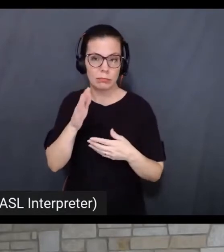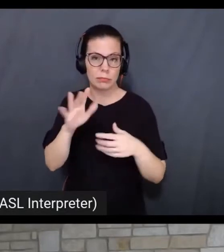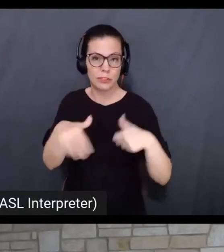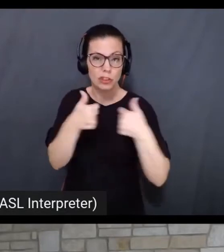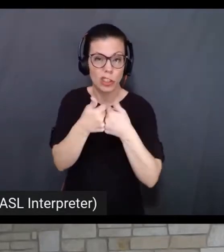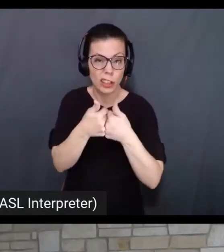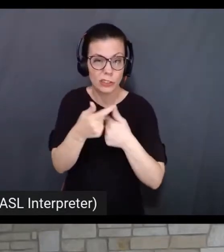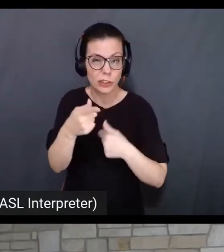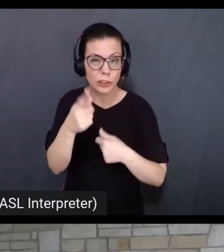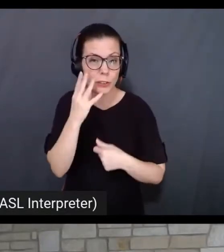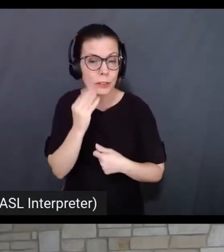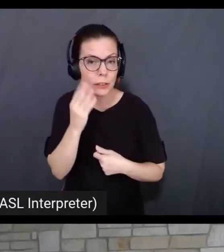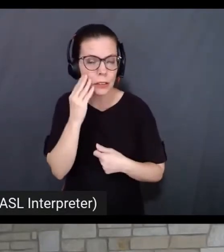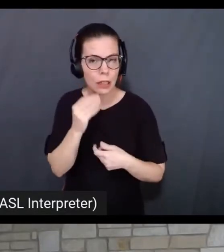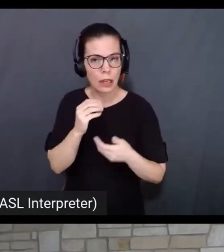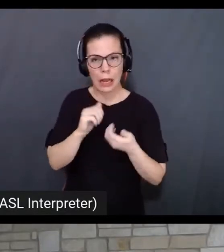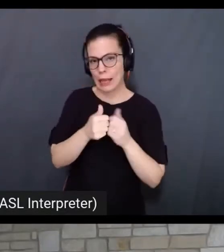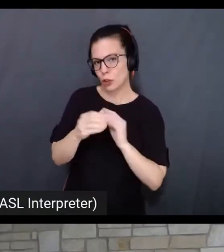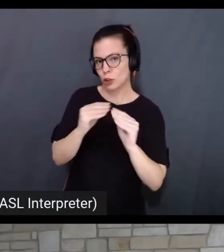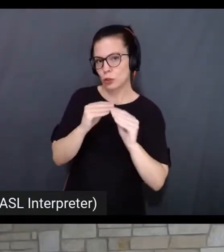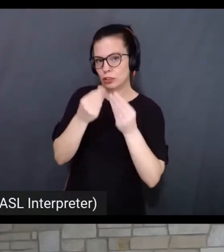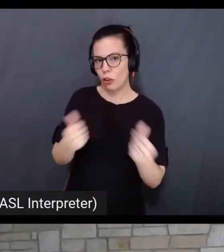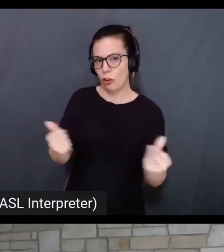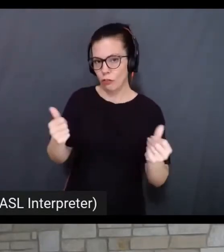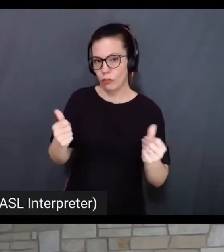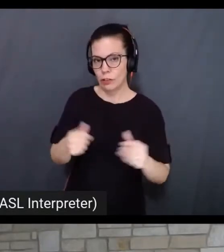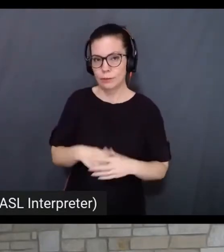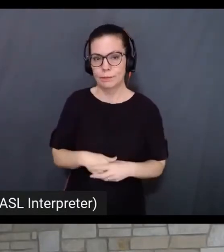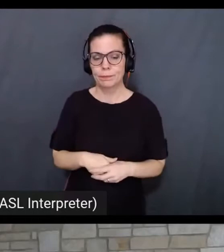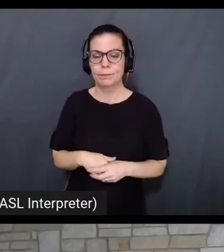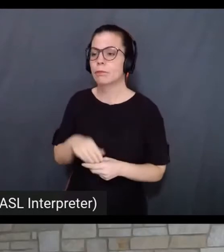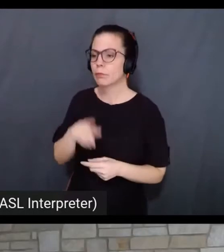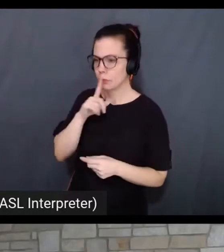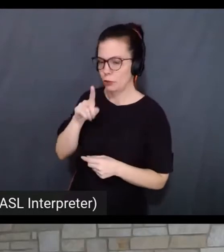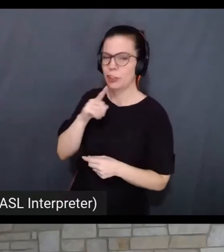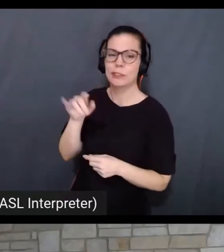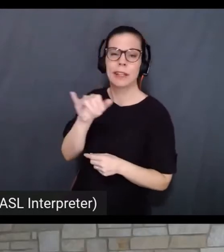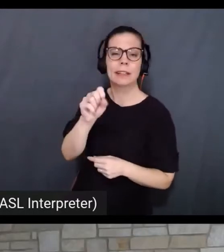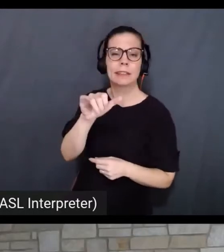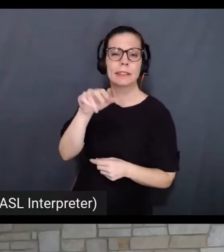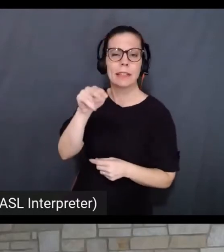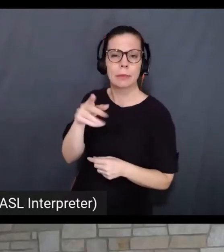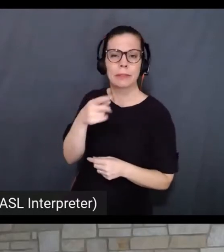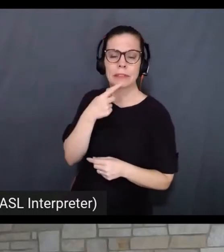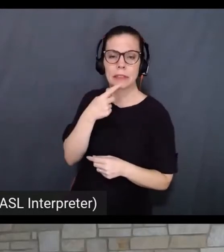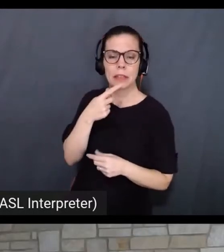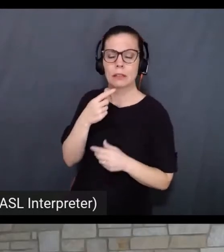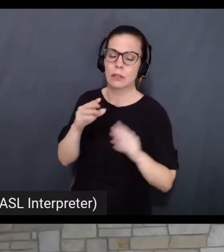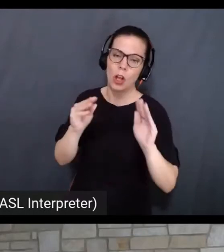and how you've solved those? Sure, like Simon is saying, obviously you have a product